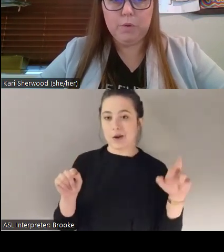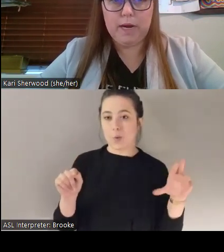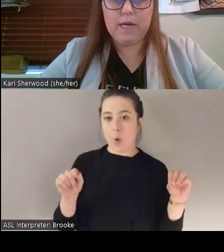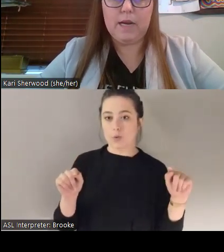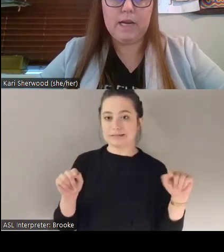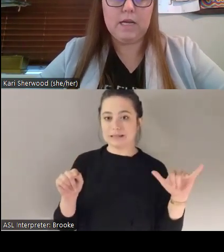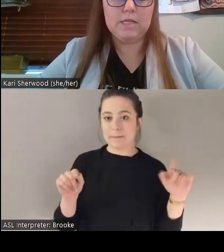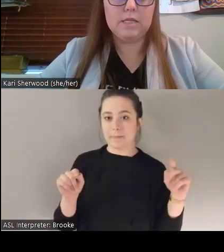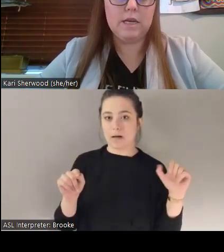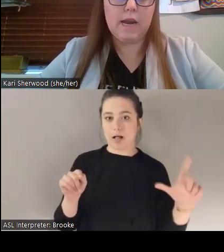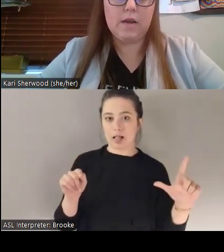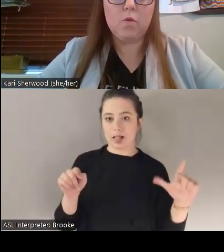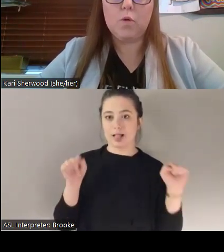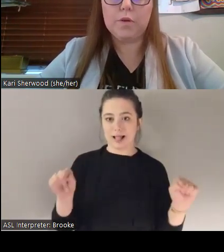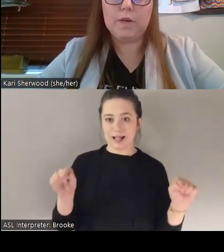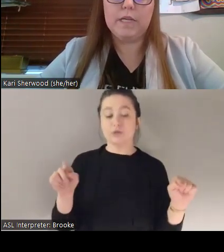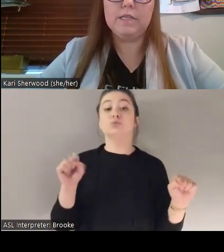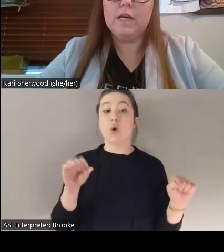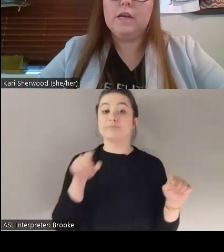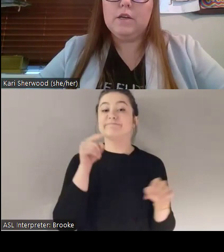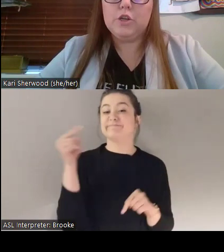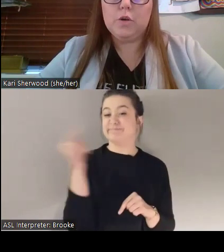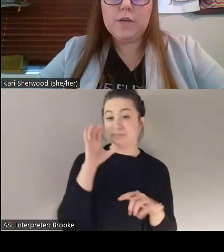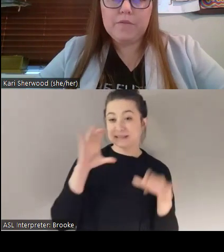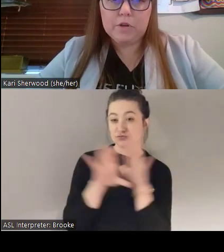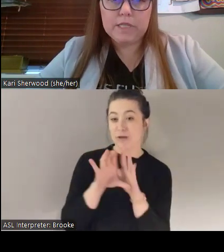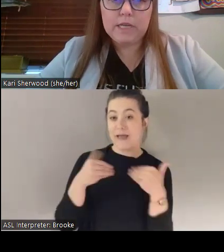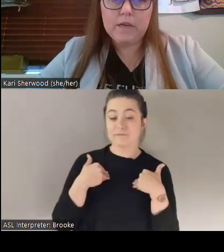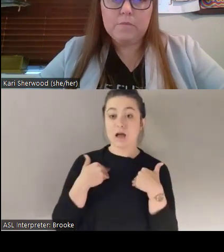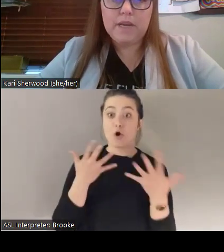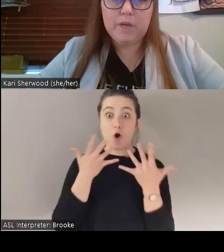brain and a quote that reads, Neurodiversity may be